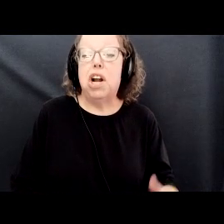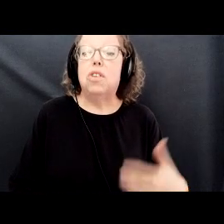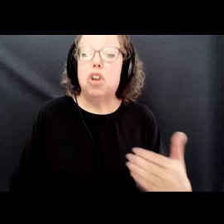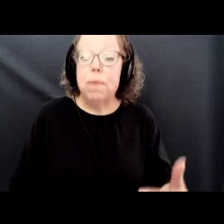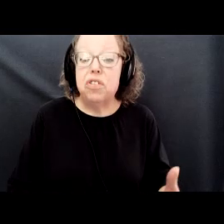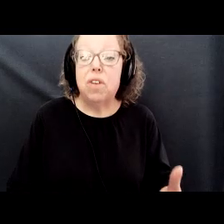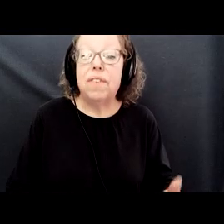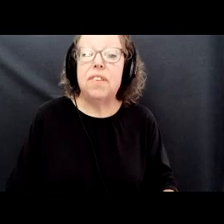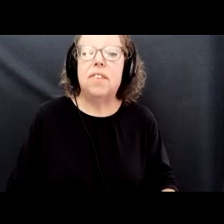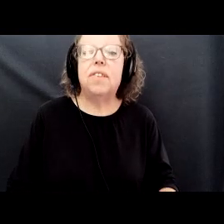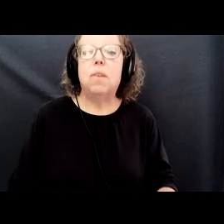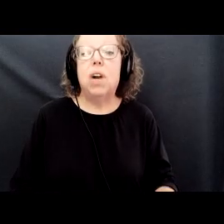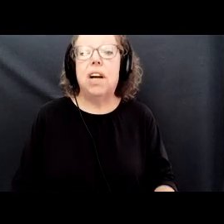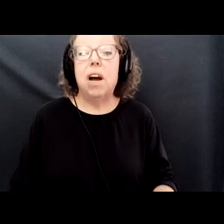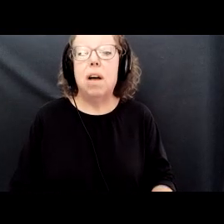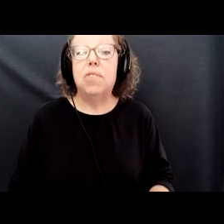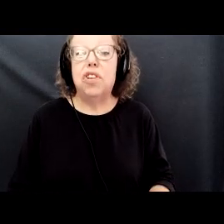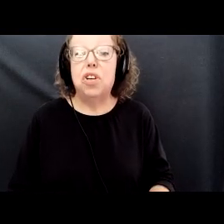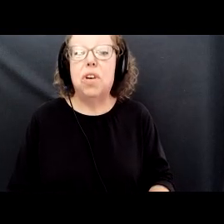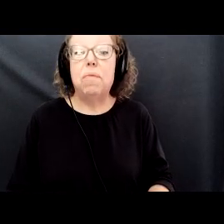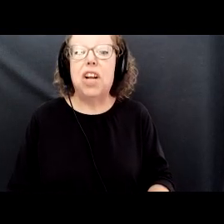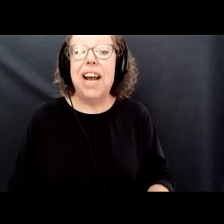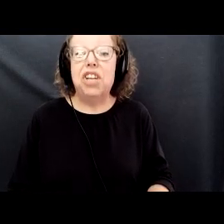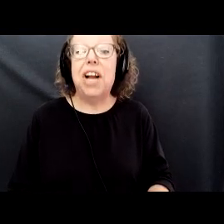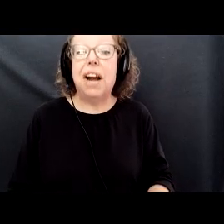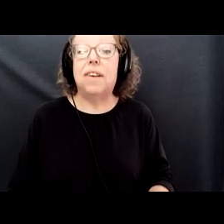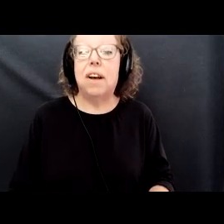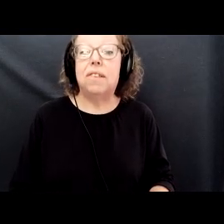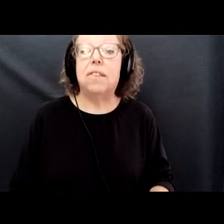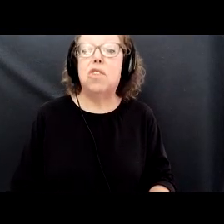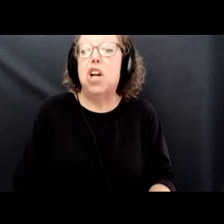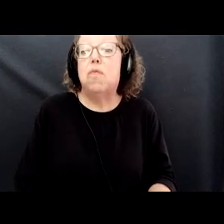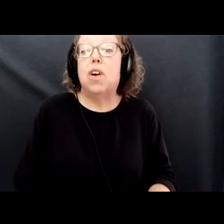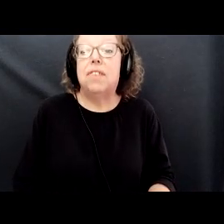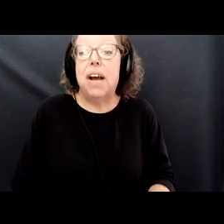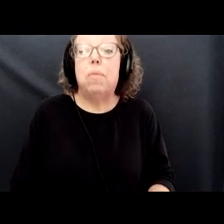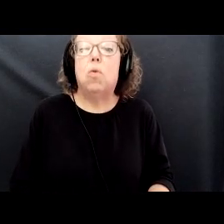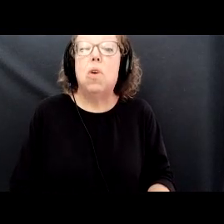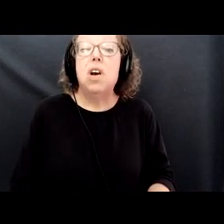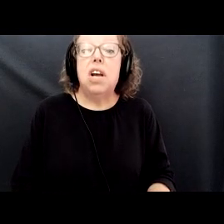know interpreting services and when it comes to communication access you know for example